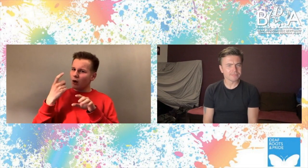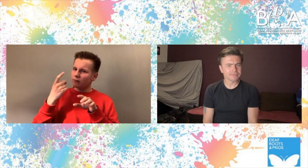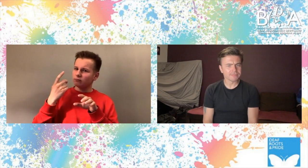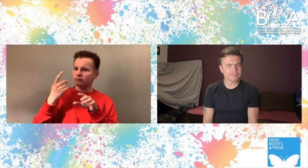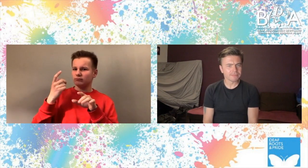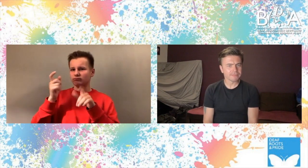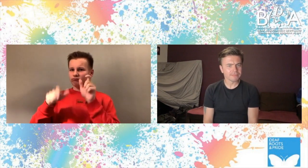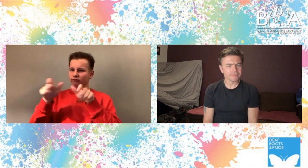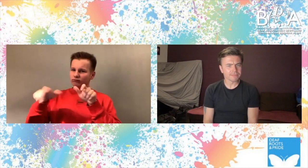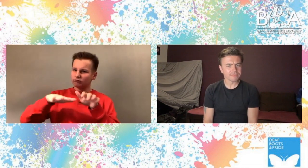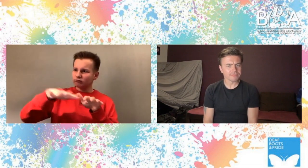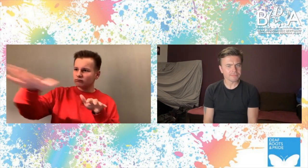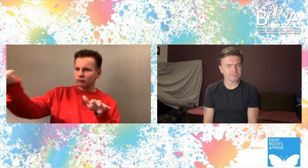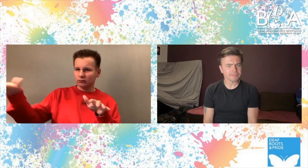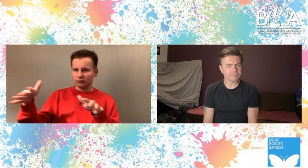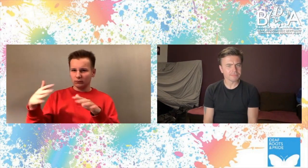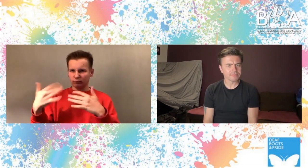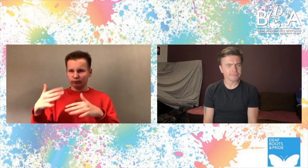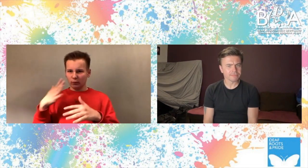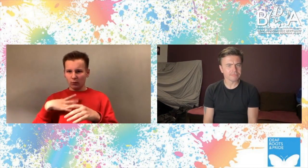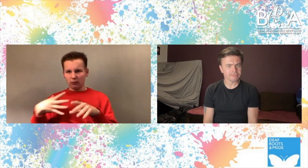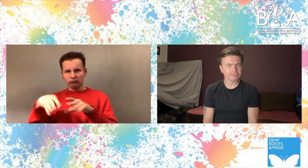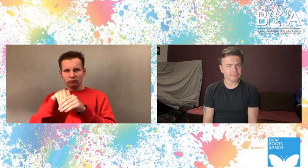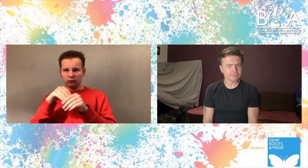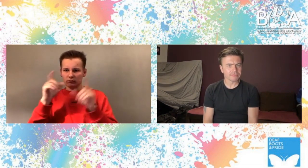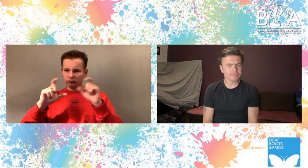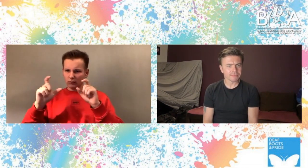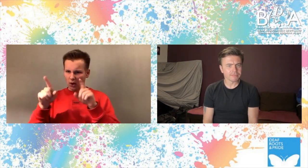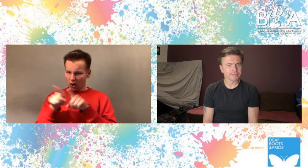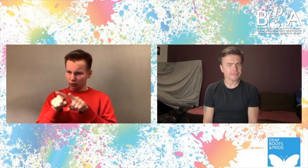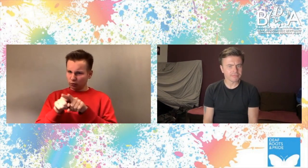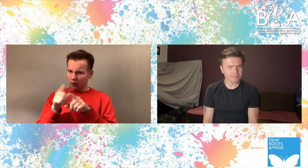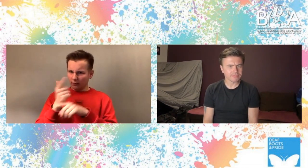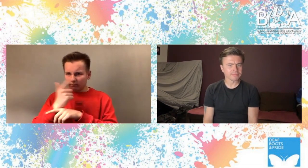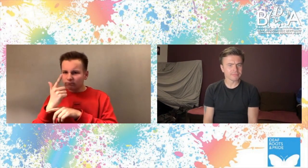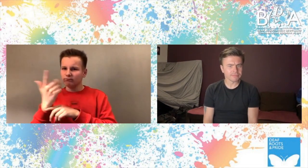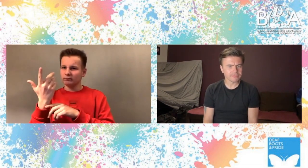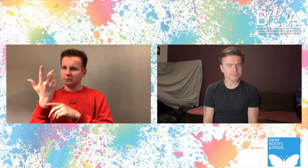young people out there who are interested in filming